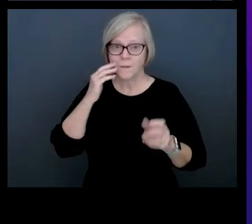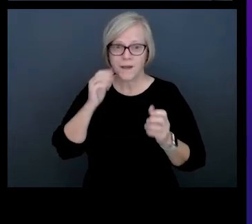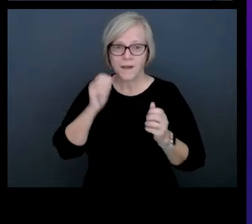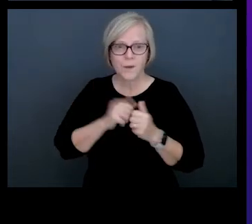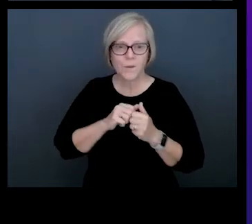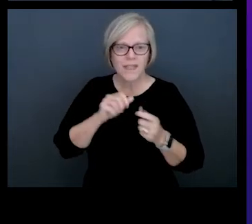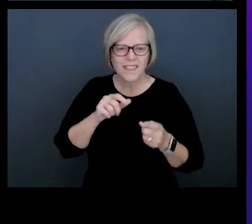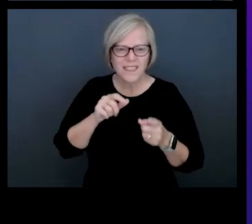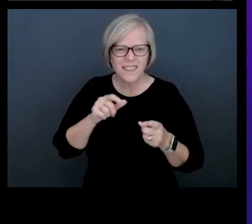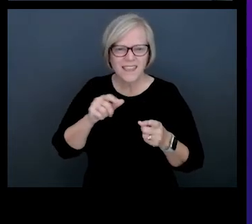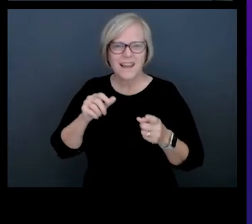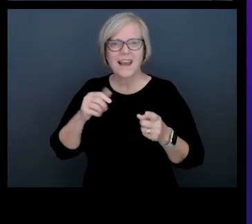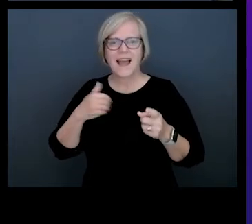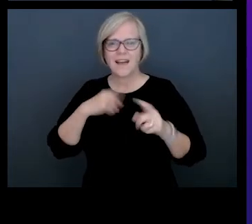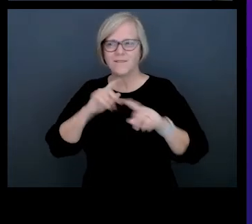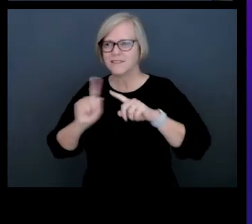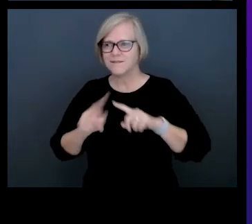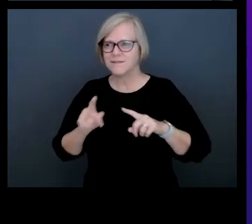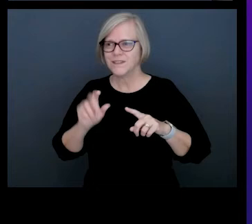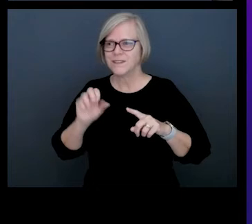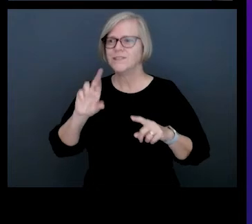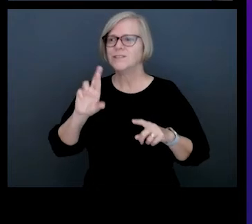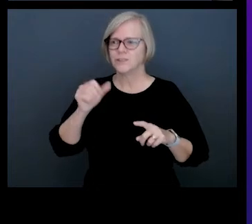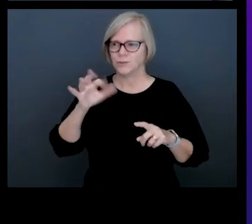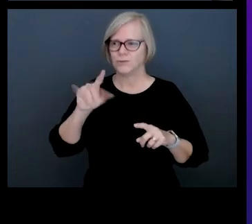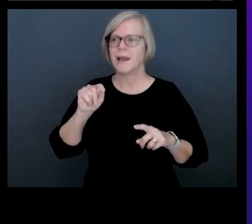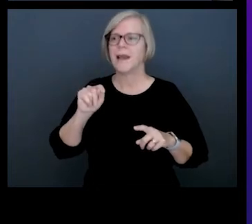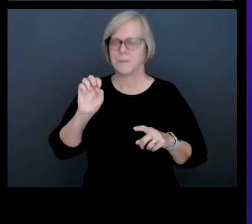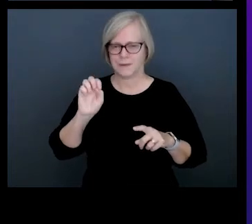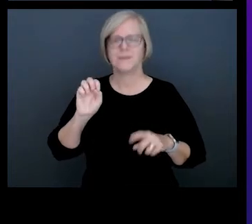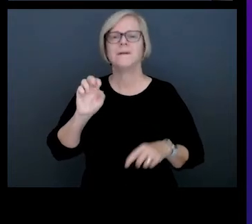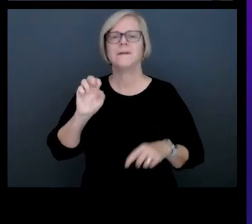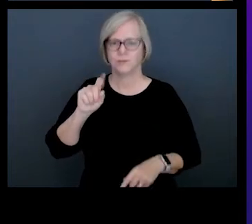we have a bunch of 42s going on. So I'm just gonna go ahead and populate it just like that.